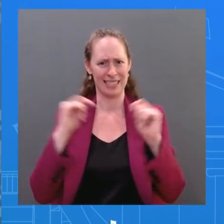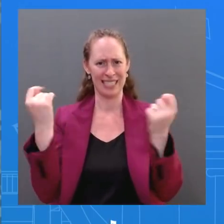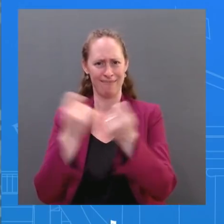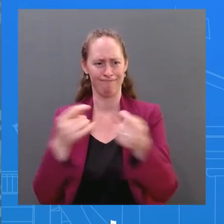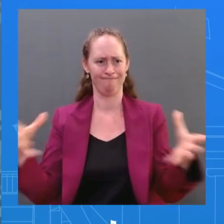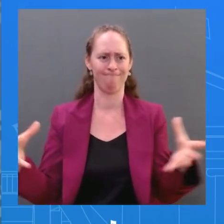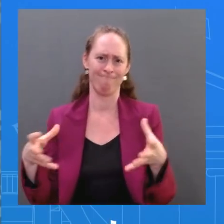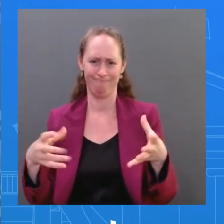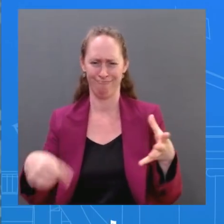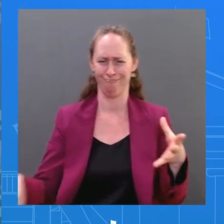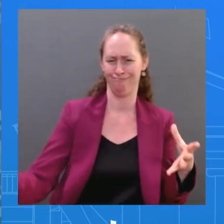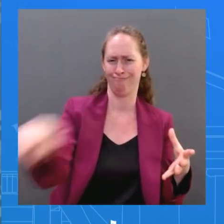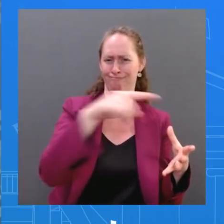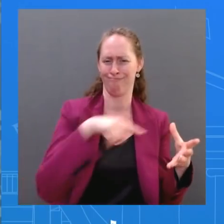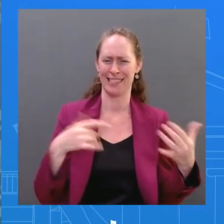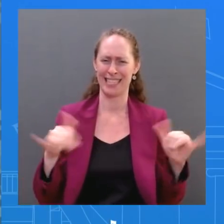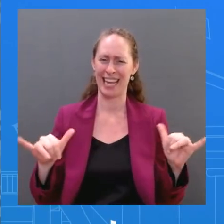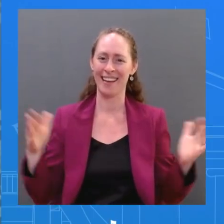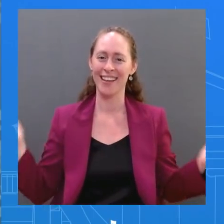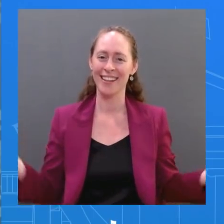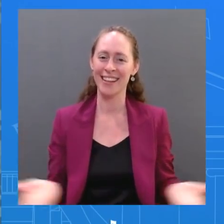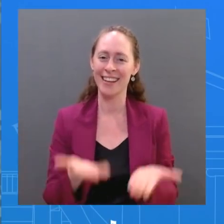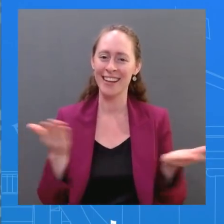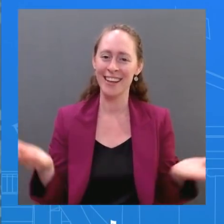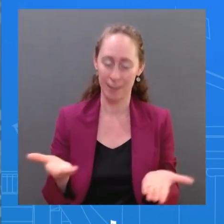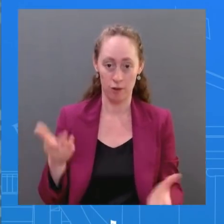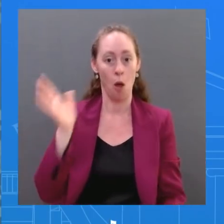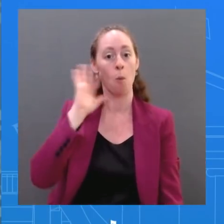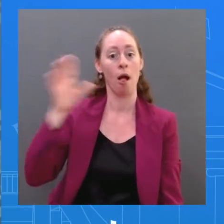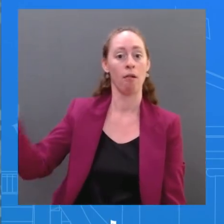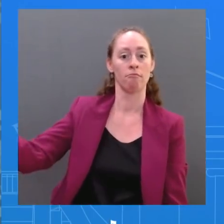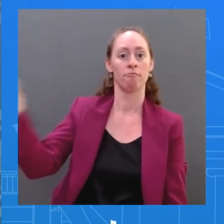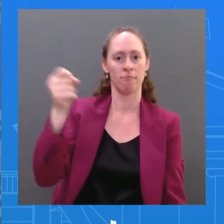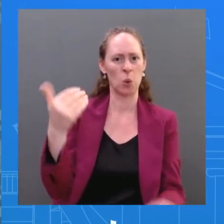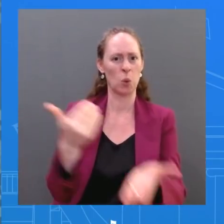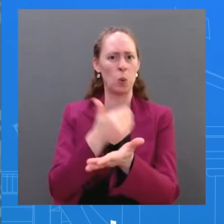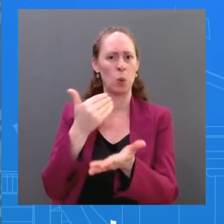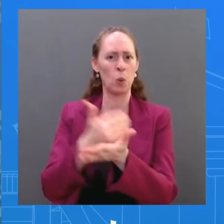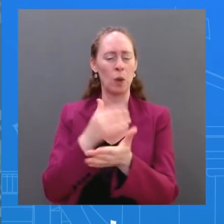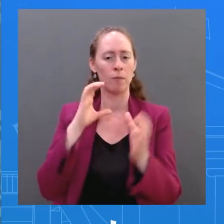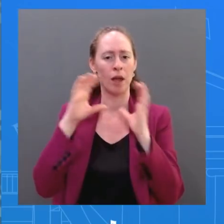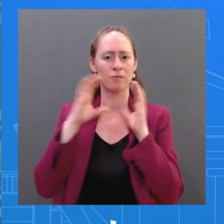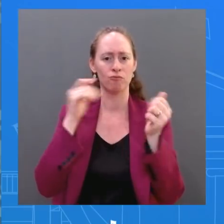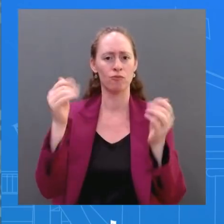There's nothing new here. These things happen. And I do want to call out a data by Brookings